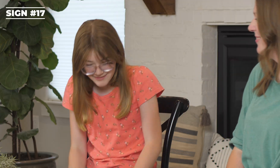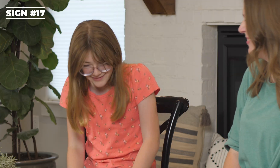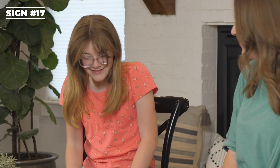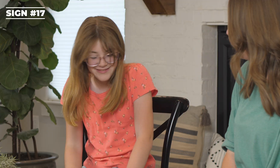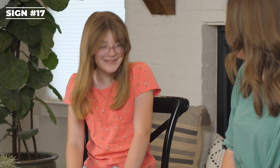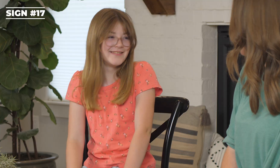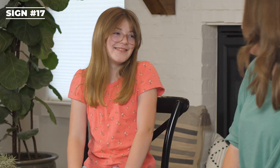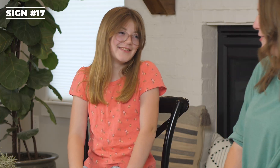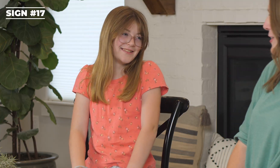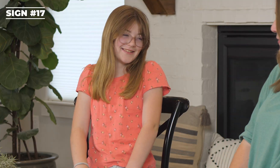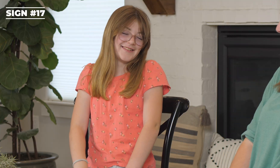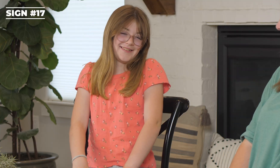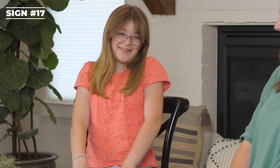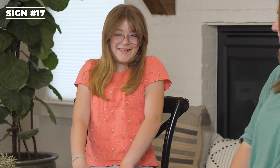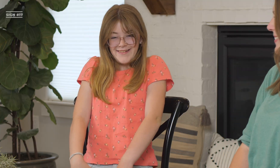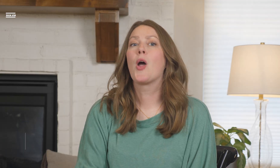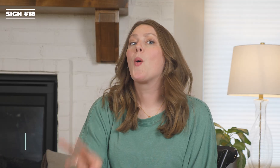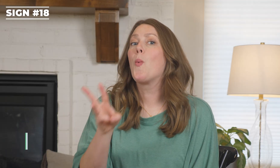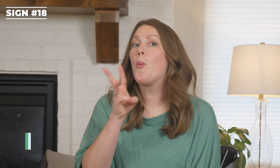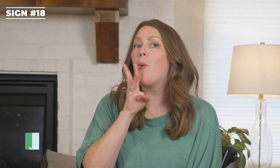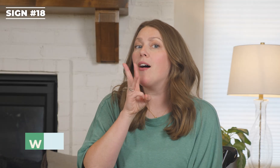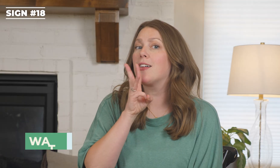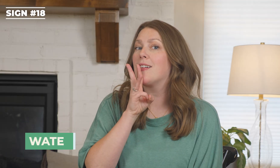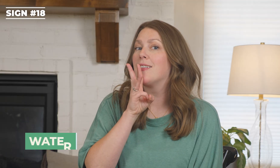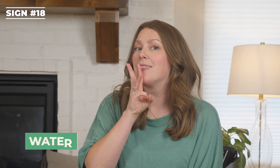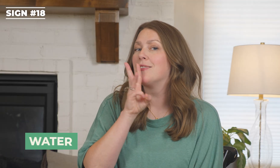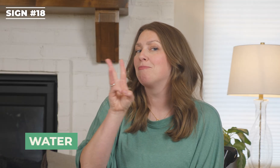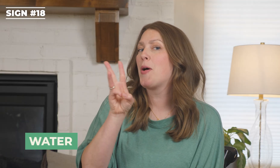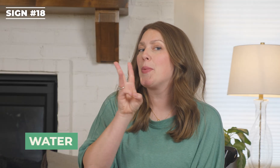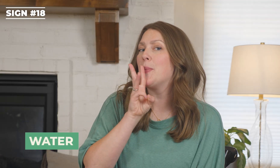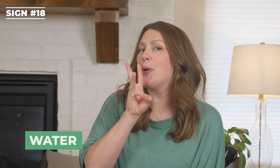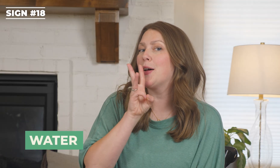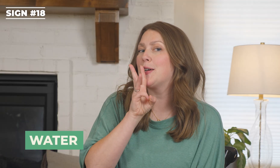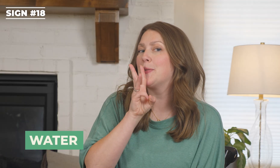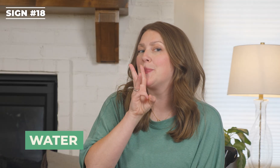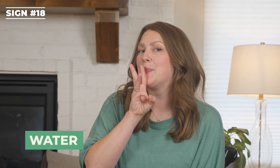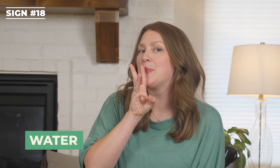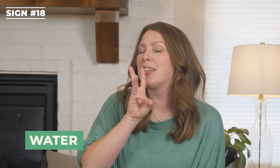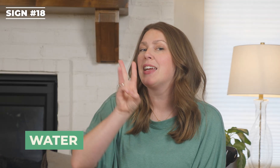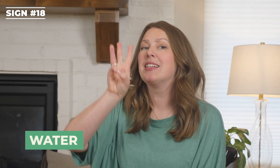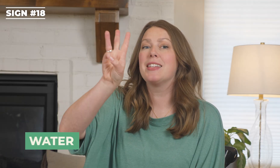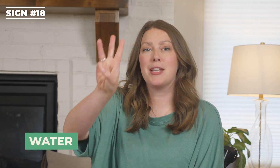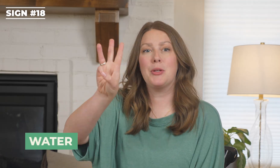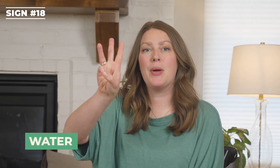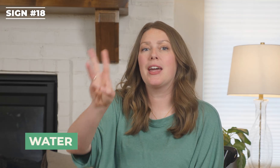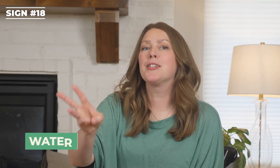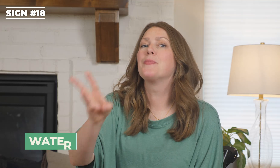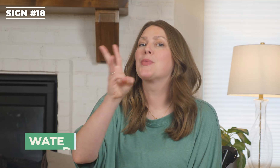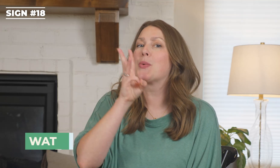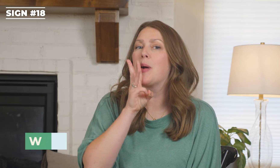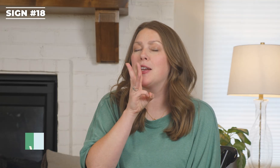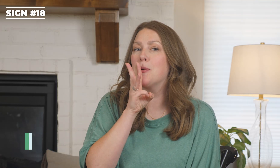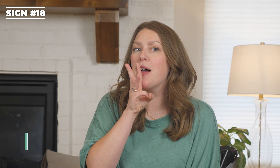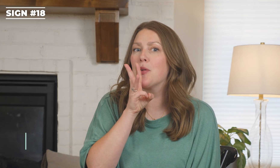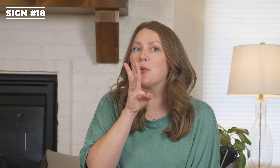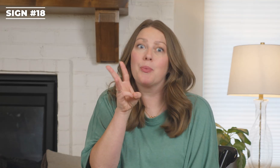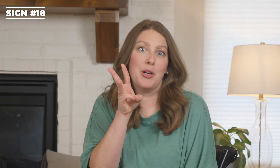Okay. Don't hurt yourself. Water. The hand right at your mouth.